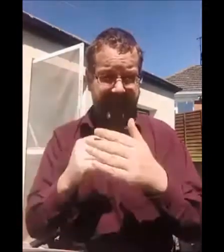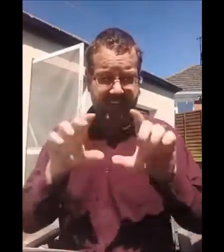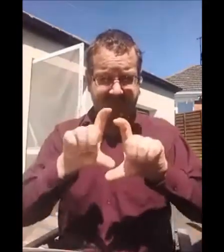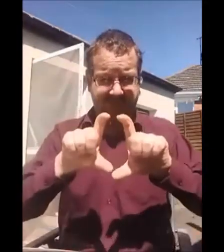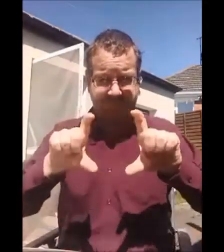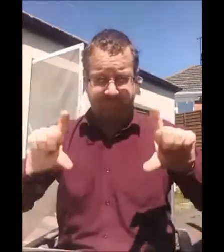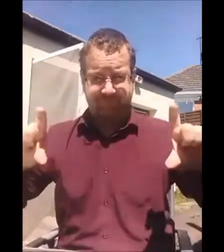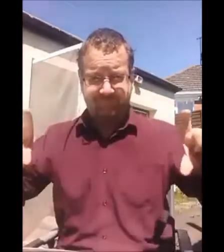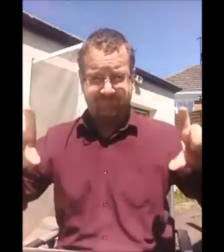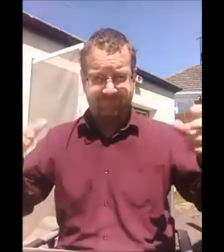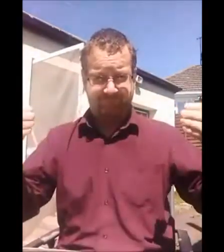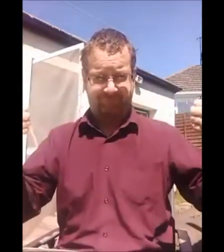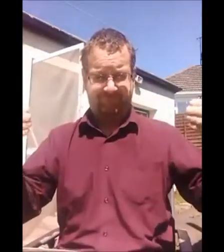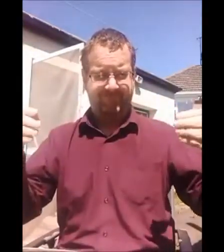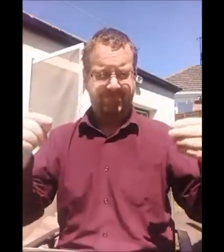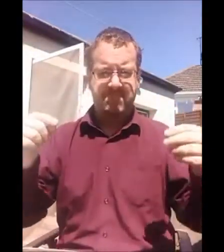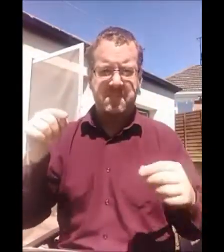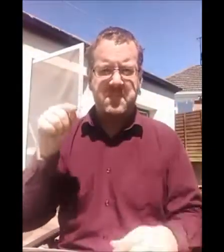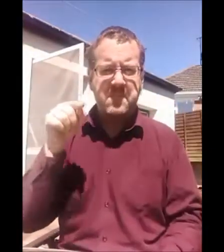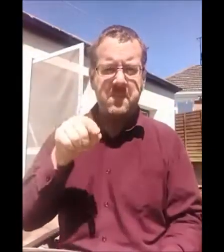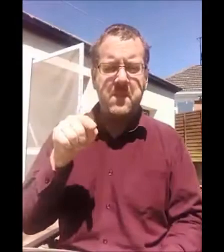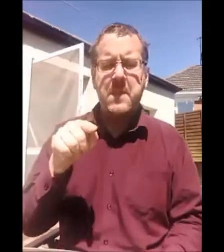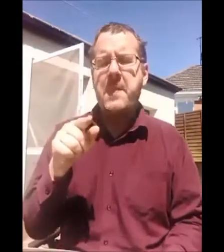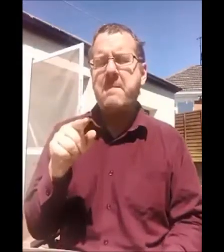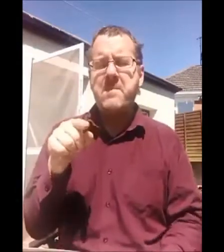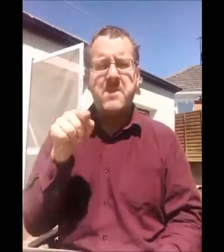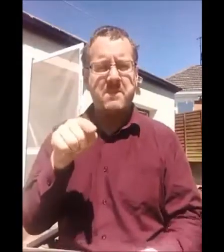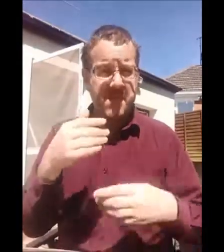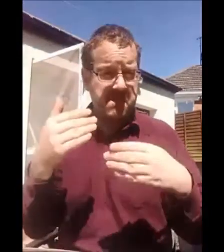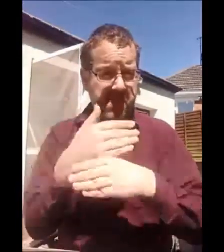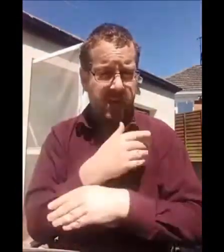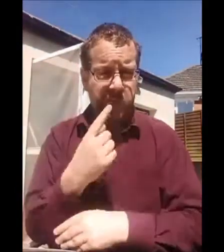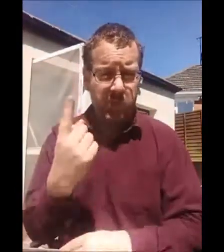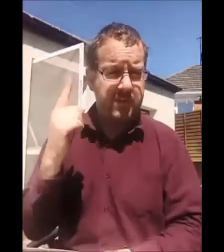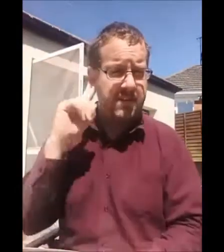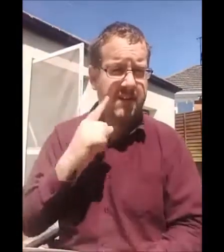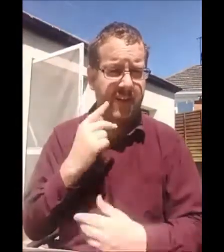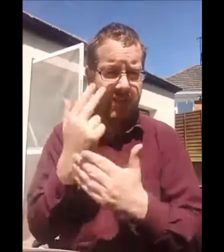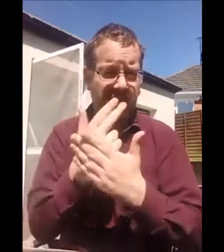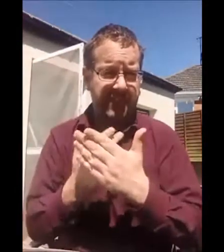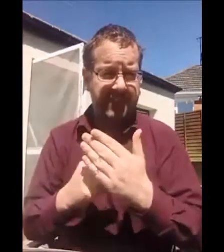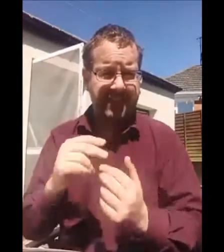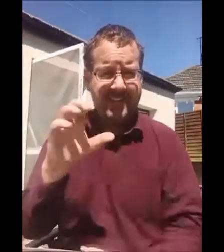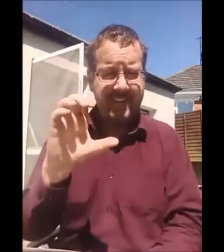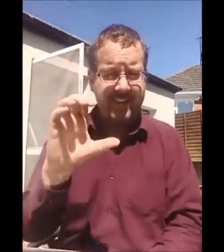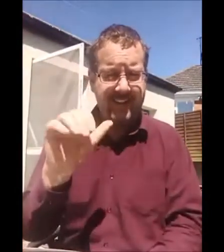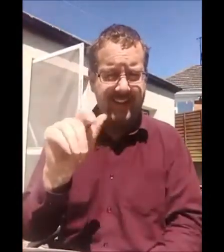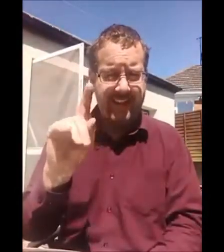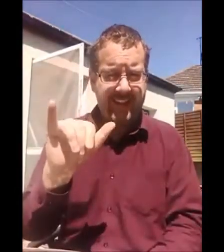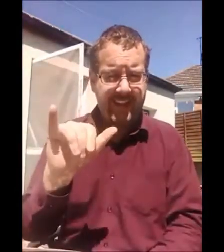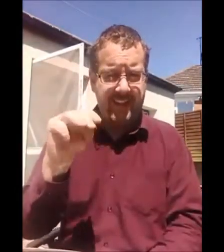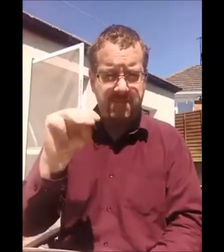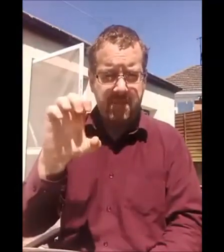it's a long painting done by a deaf artist called Cathy McMullen,